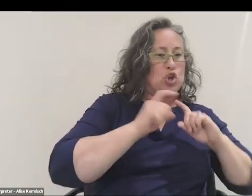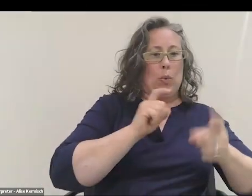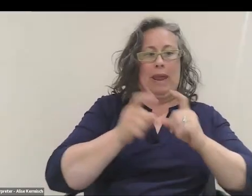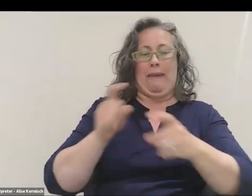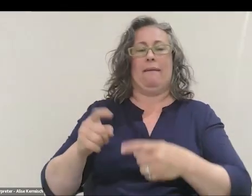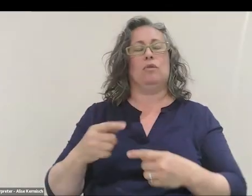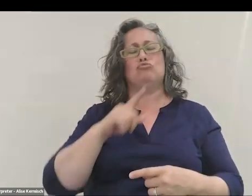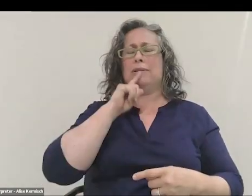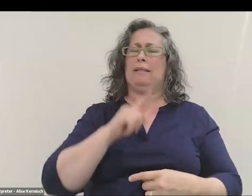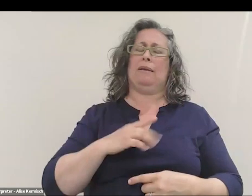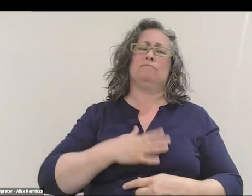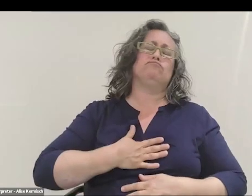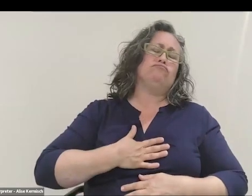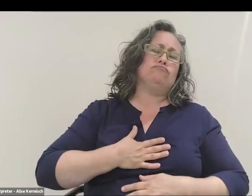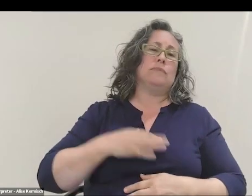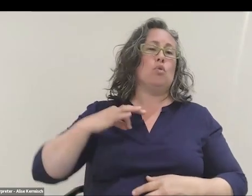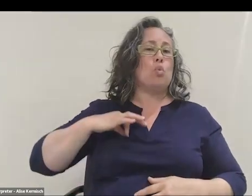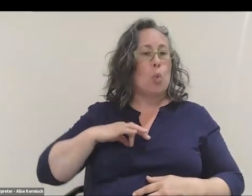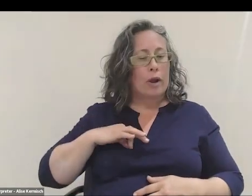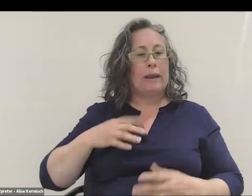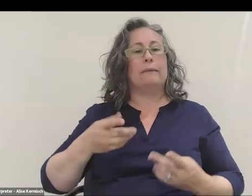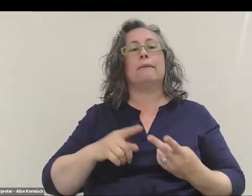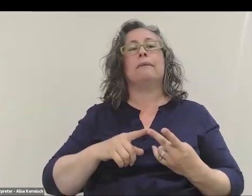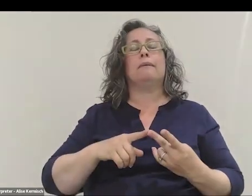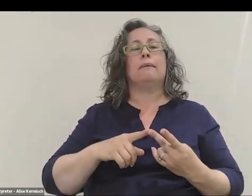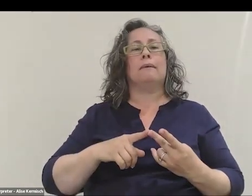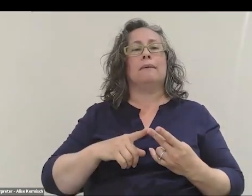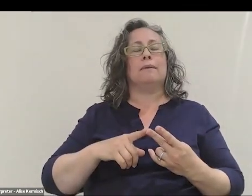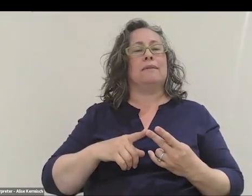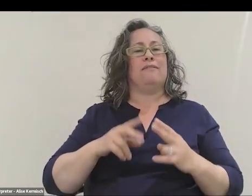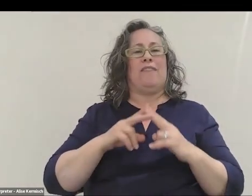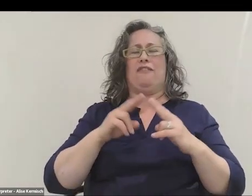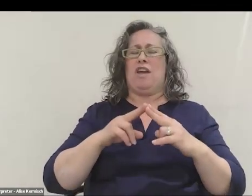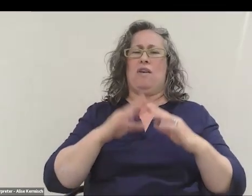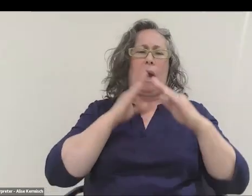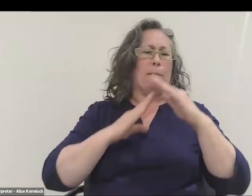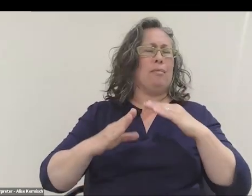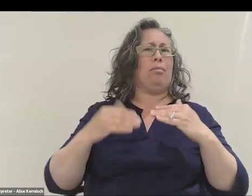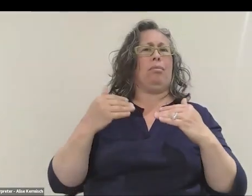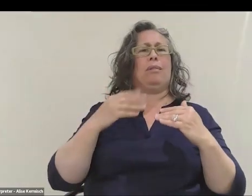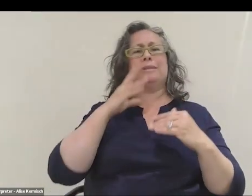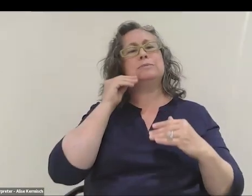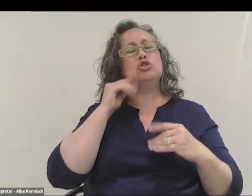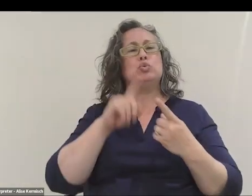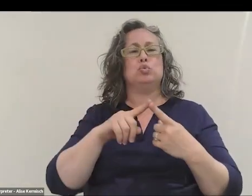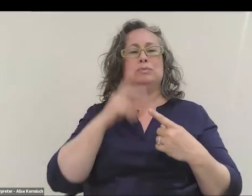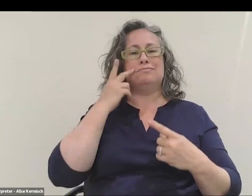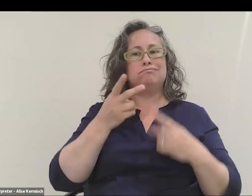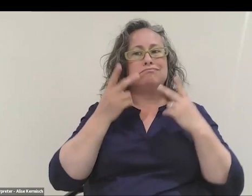and humbling to see how many people just come out and spend a Saturday afternoon with us working on this.